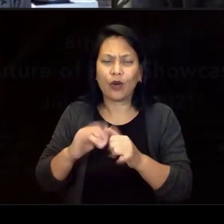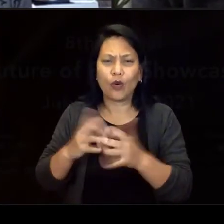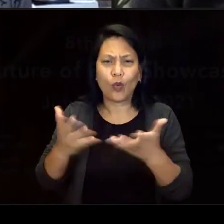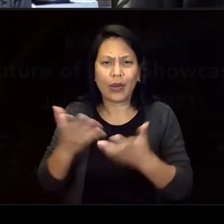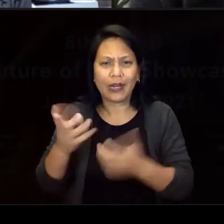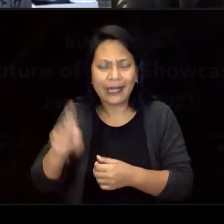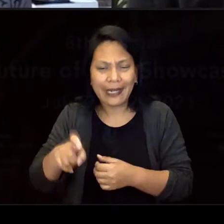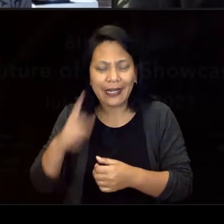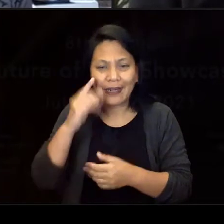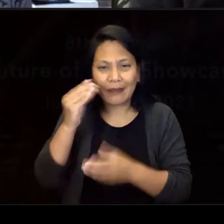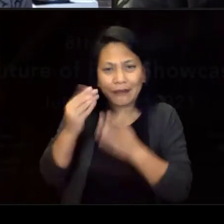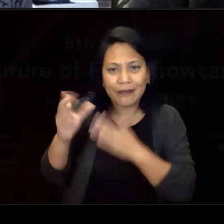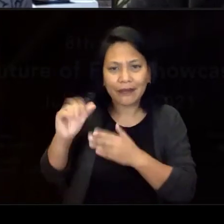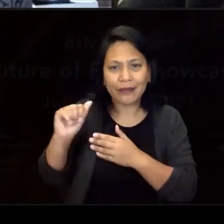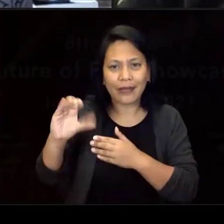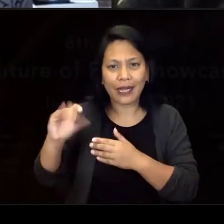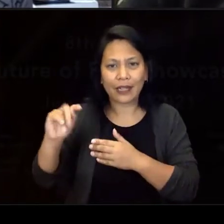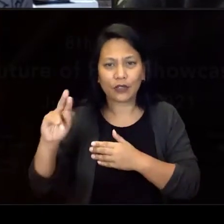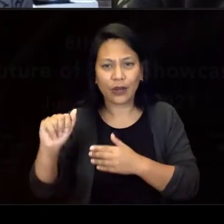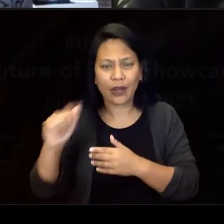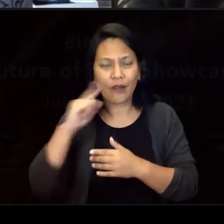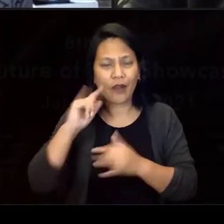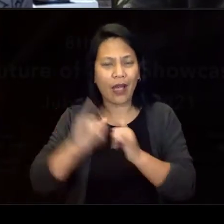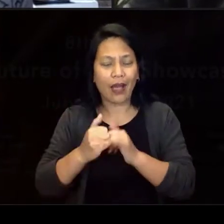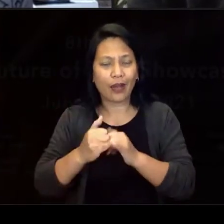to tell productions or help us just get the word out.